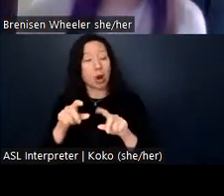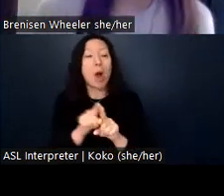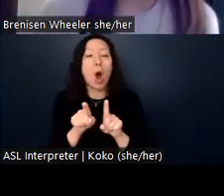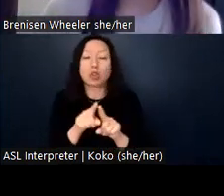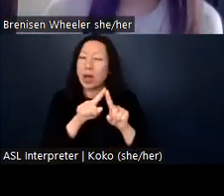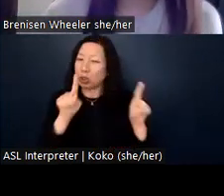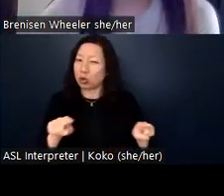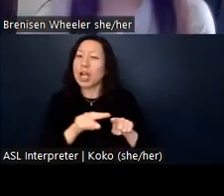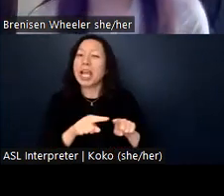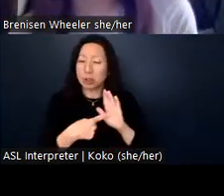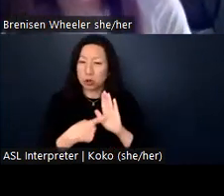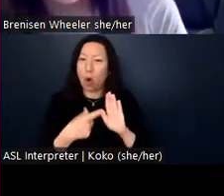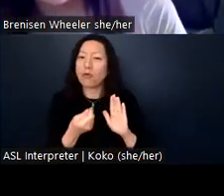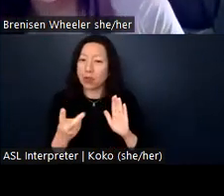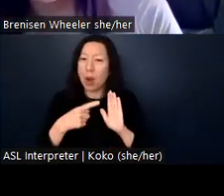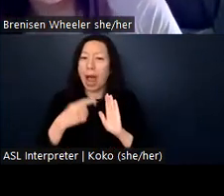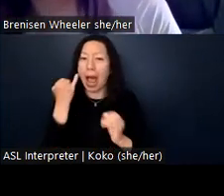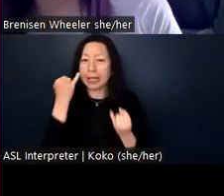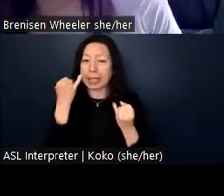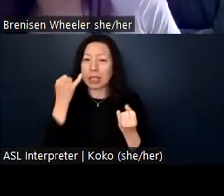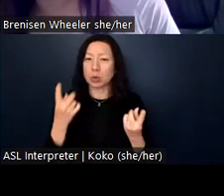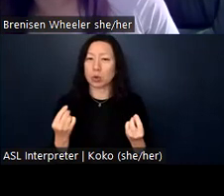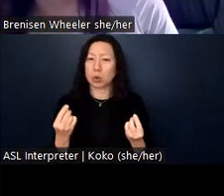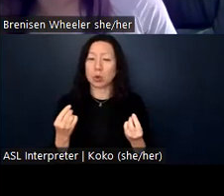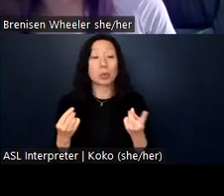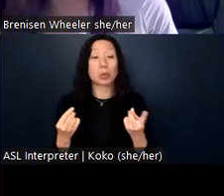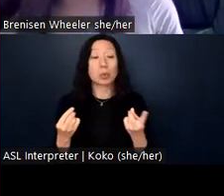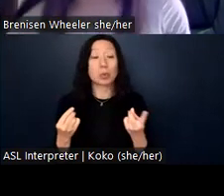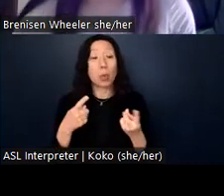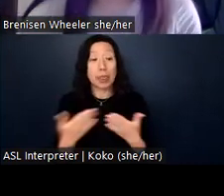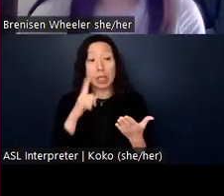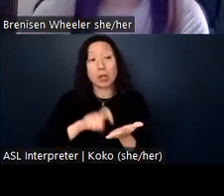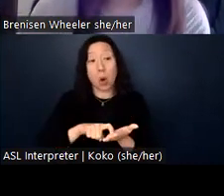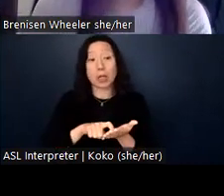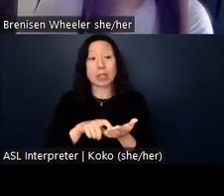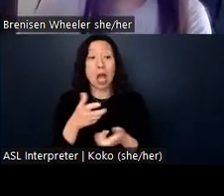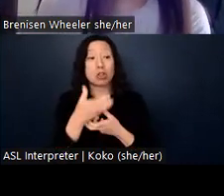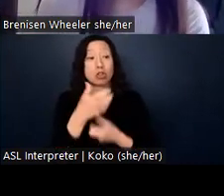13:23:24 Here, too. So one thing i'm the screen you'll see. next to trust is the acronym breathing.